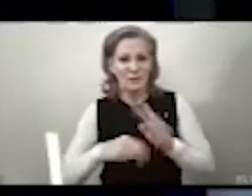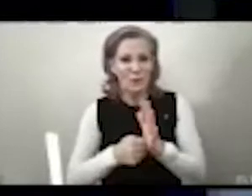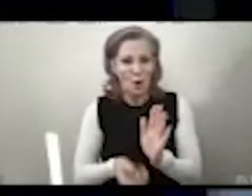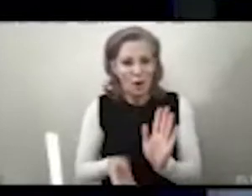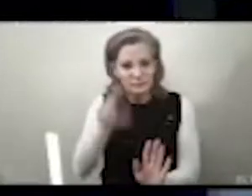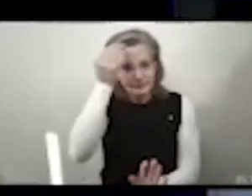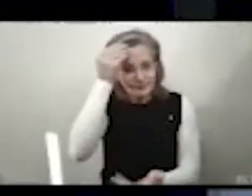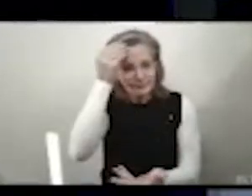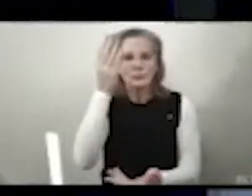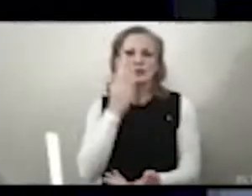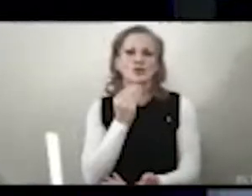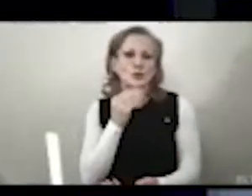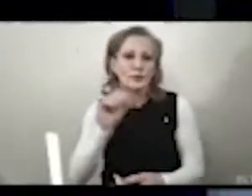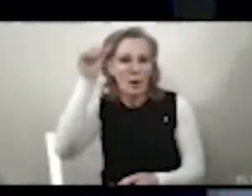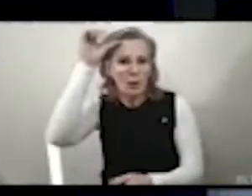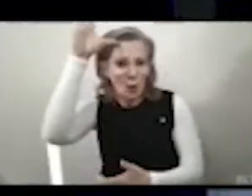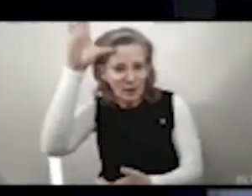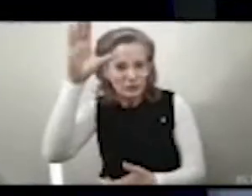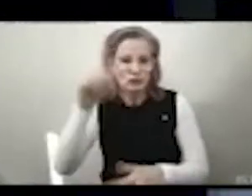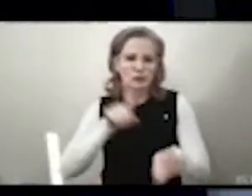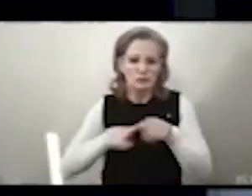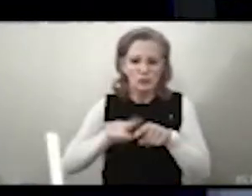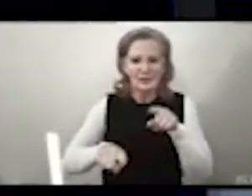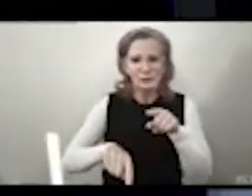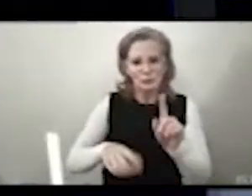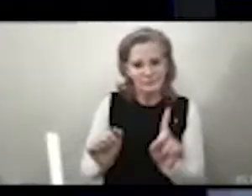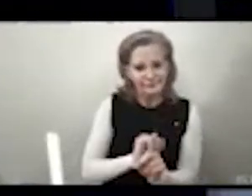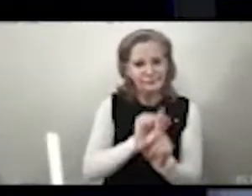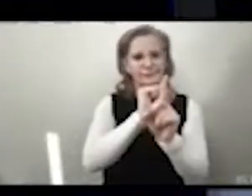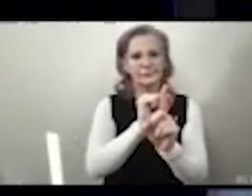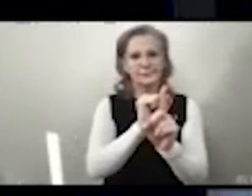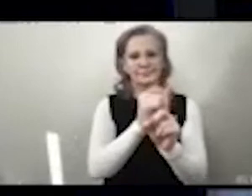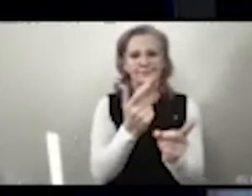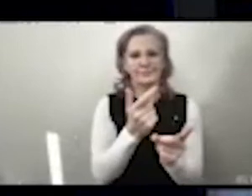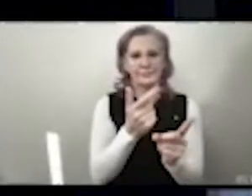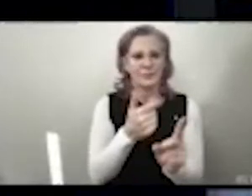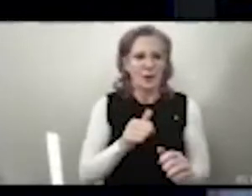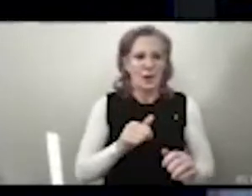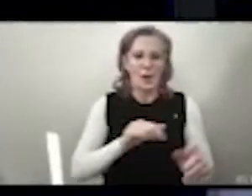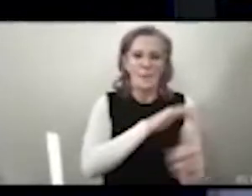of knowledge for public good. And we fulfill that mission through drawing on the breadth of expertise and our multi-disciplinary and